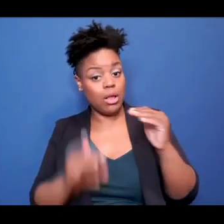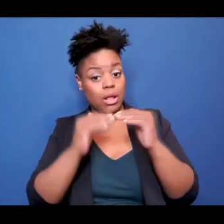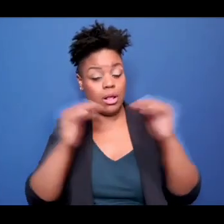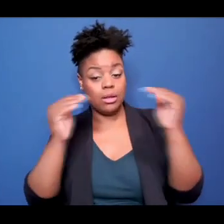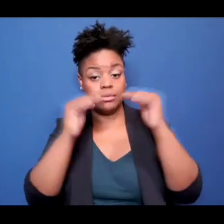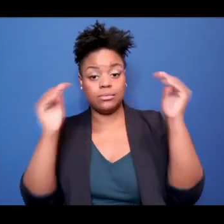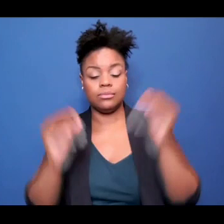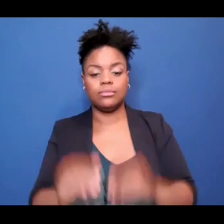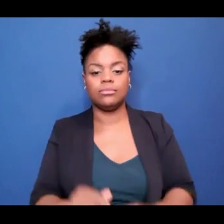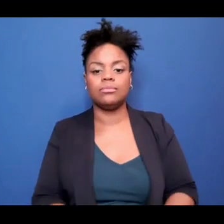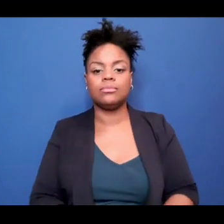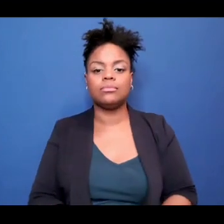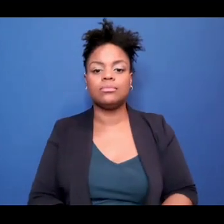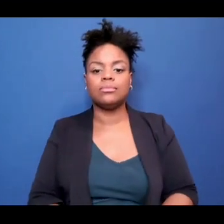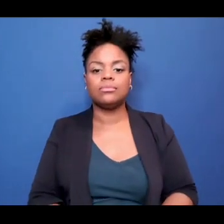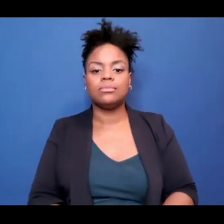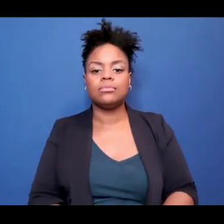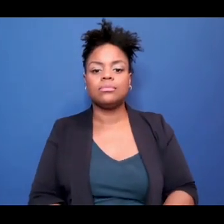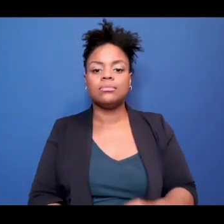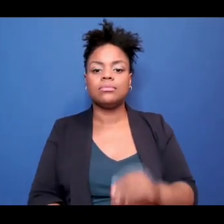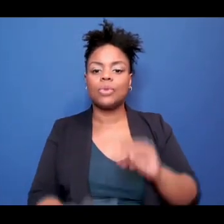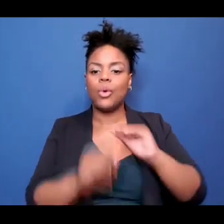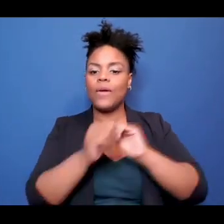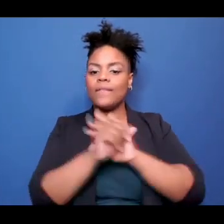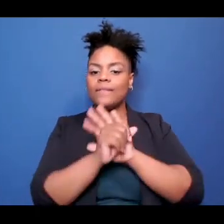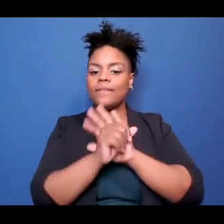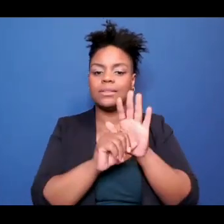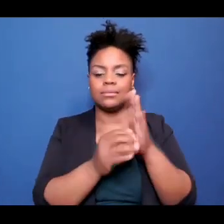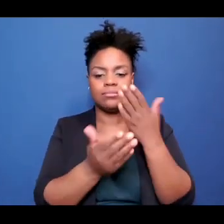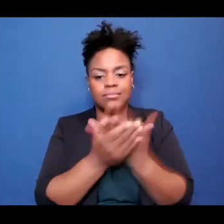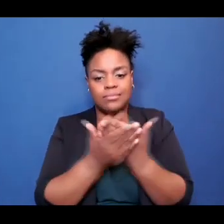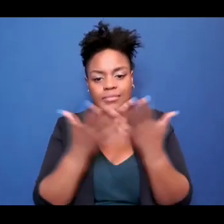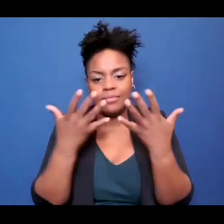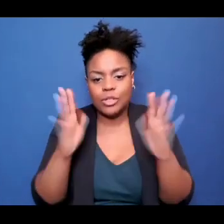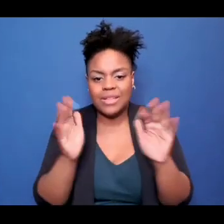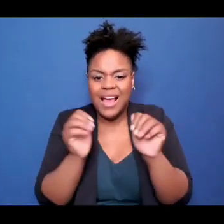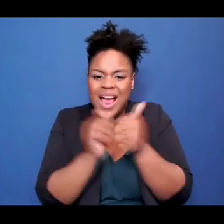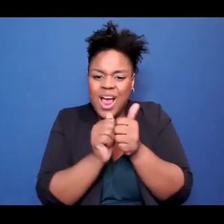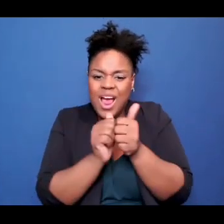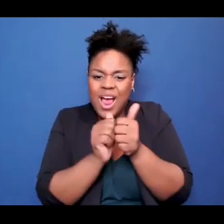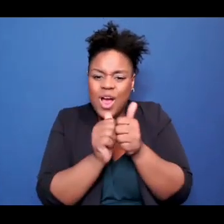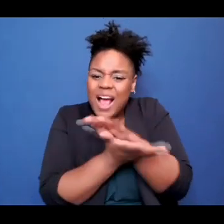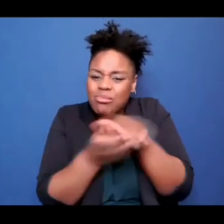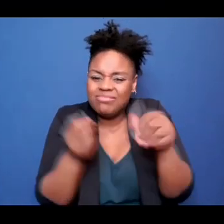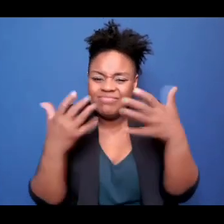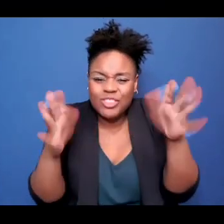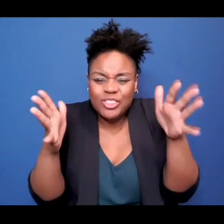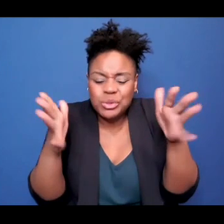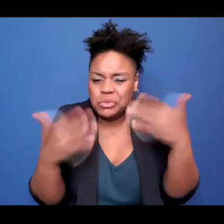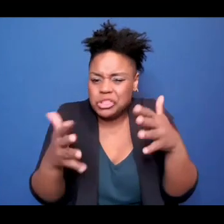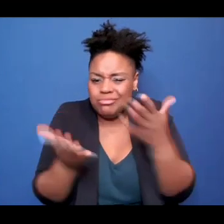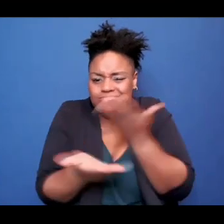WHITENESS AT THE TOP OF THE HIERARCHY HARMS WHITE FOLKS TOO. THE COVID PANDEMIC HAS THROWN INTO BOLD RELIEF HOW DAMAGING